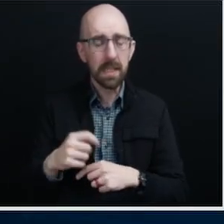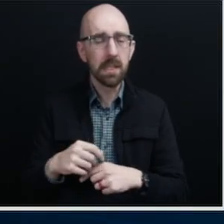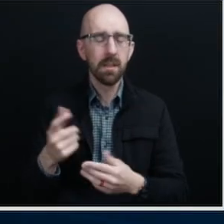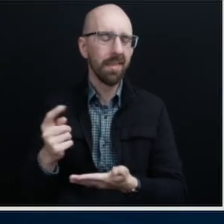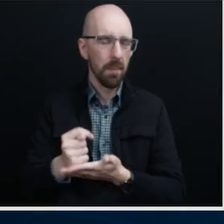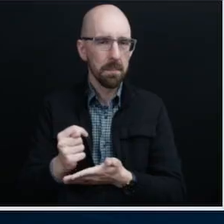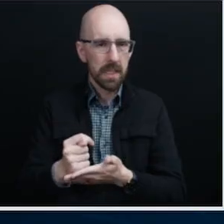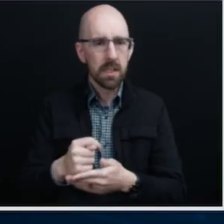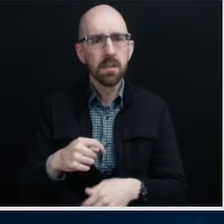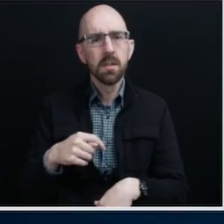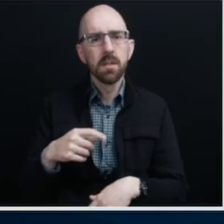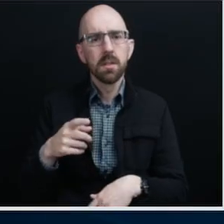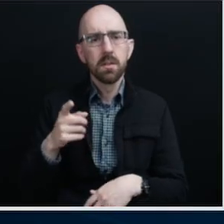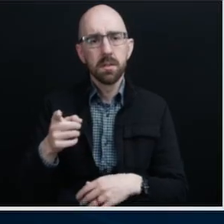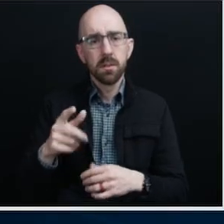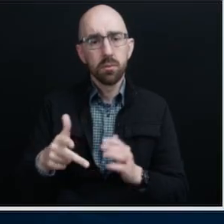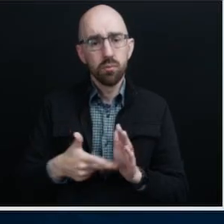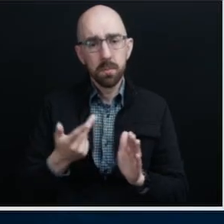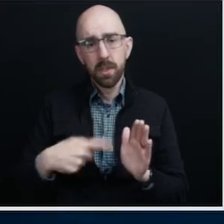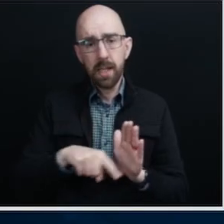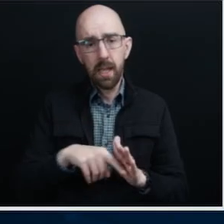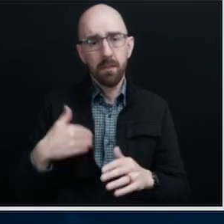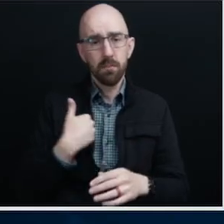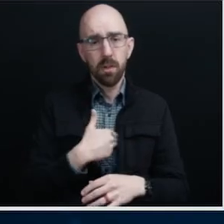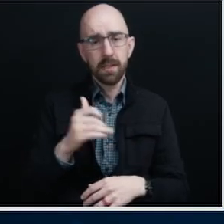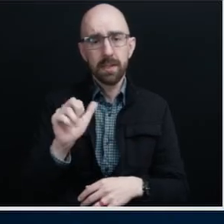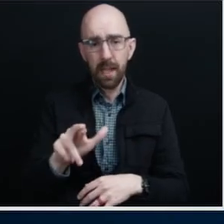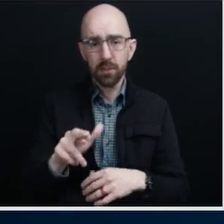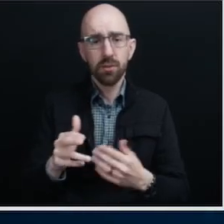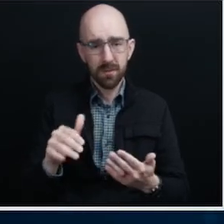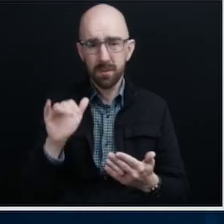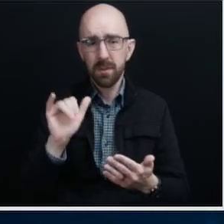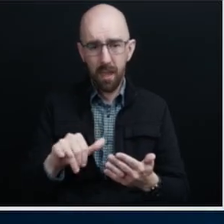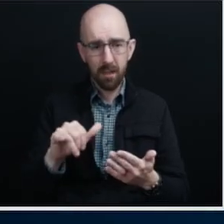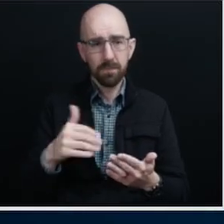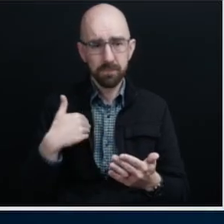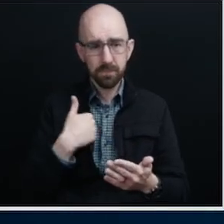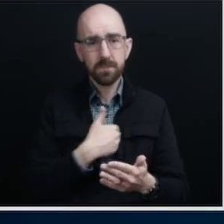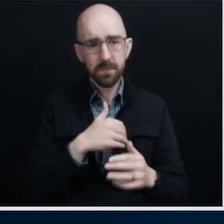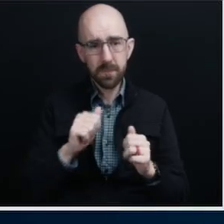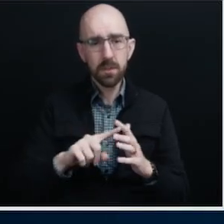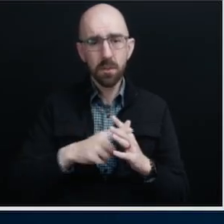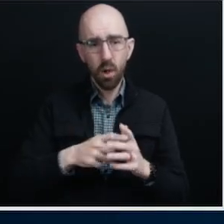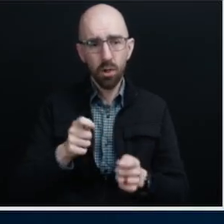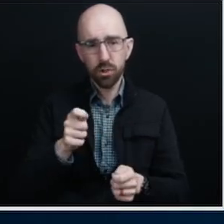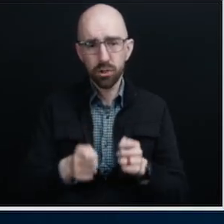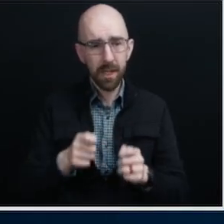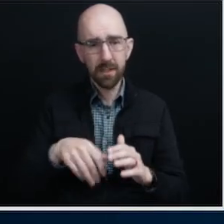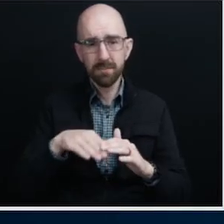negative breast cancers um that breast can start to change just within a few cycles of treatment